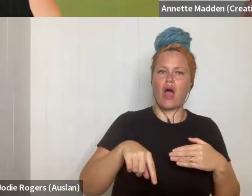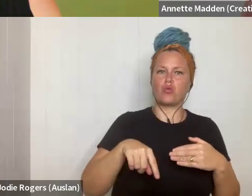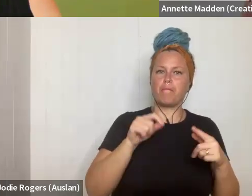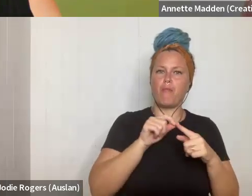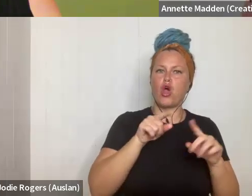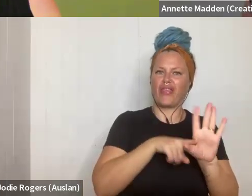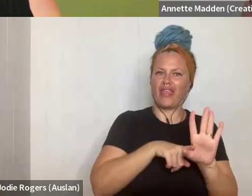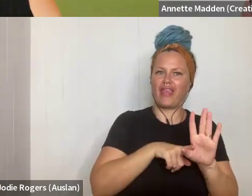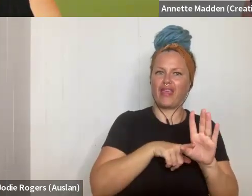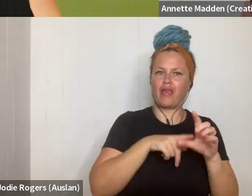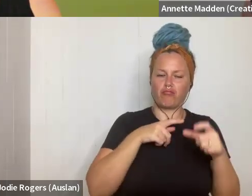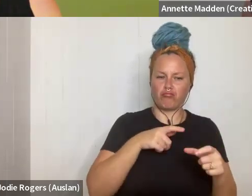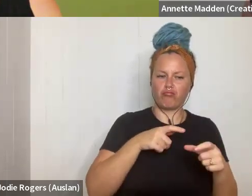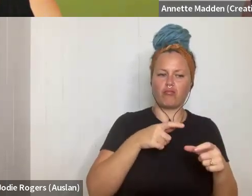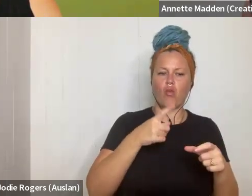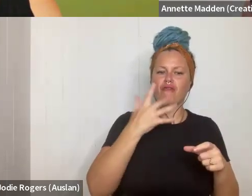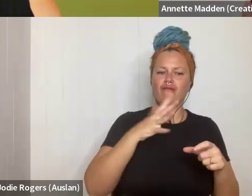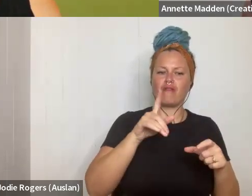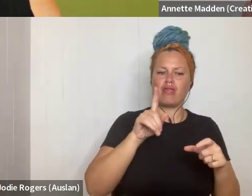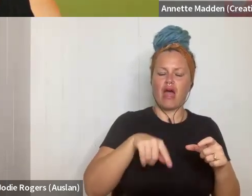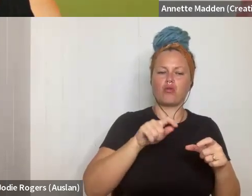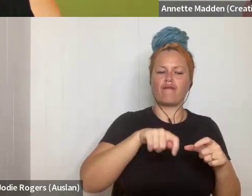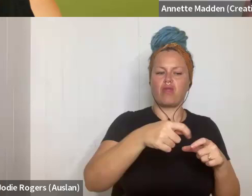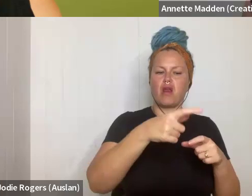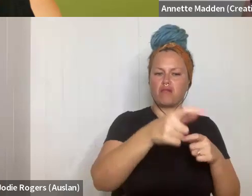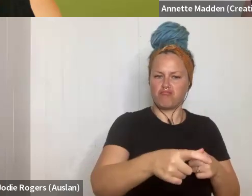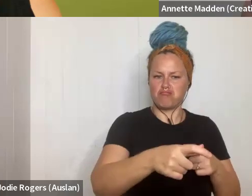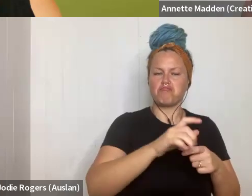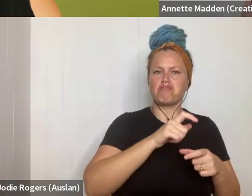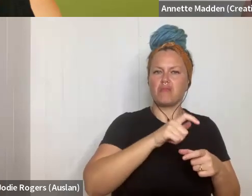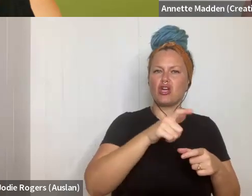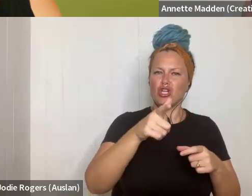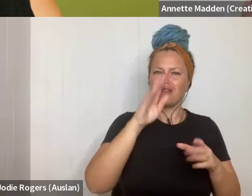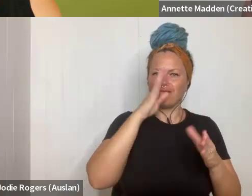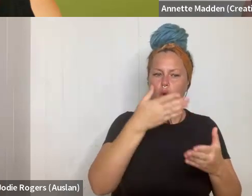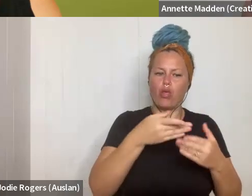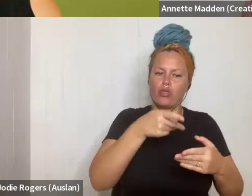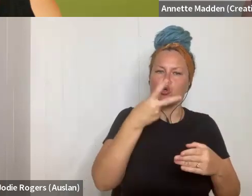So I guess I'm just saying, don't be too fixated on that really big picture long-term,